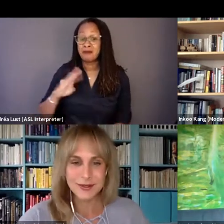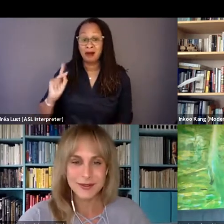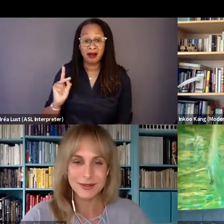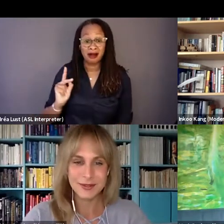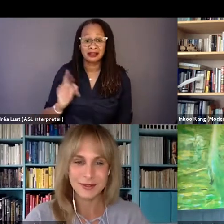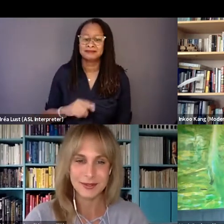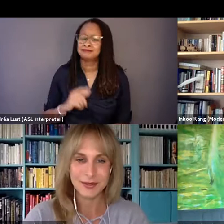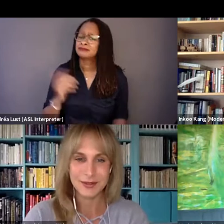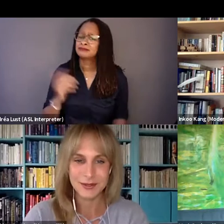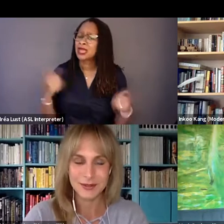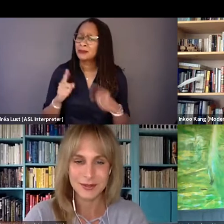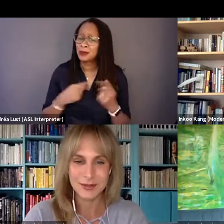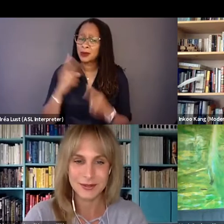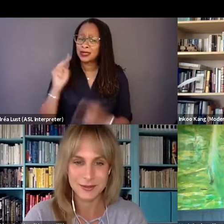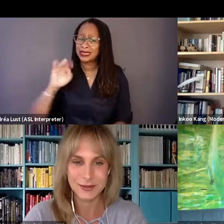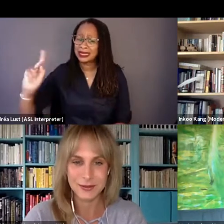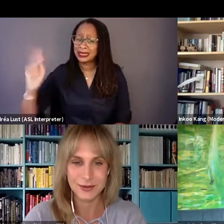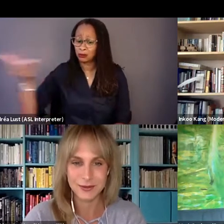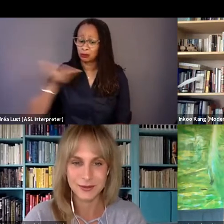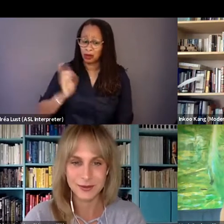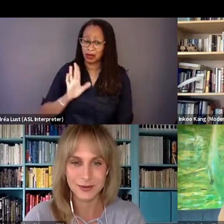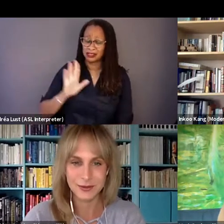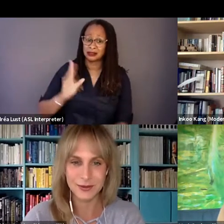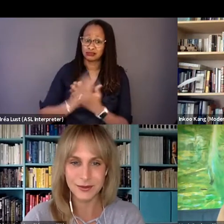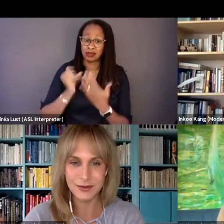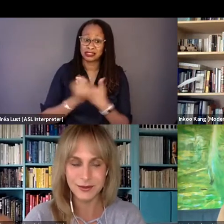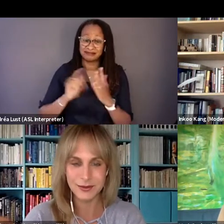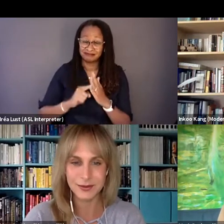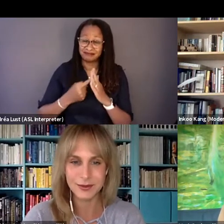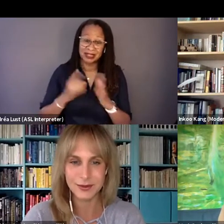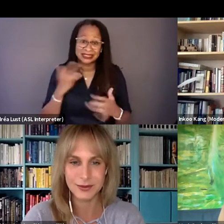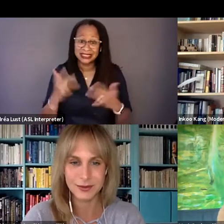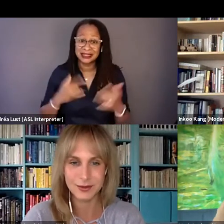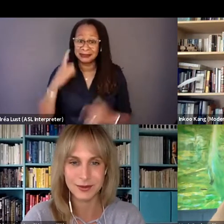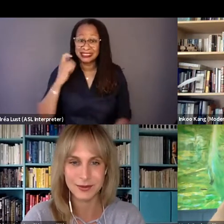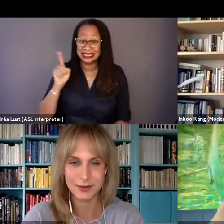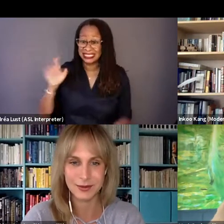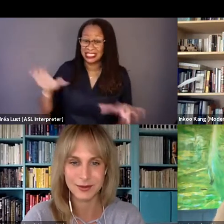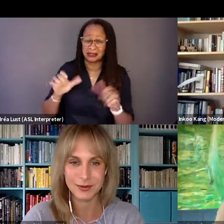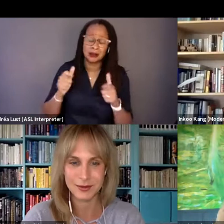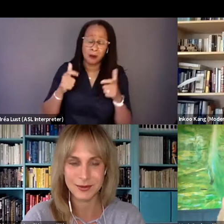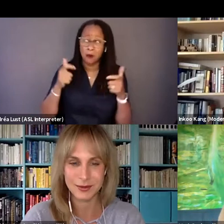it was initially so exciting, because he had done all this tremendous amount of work.